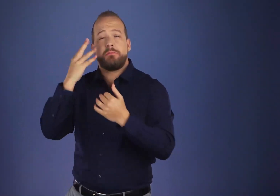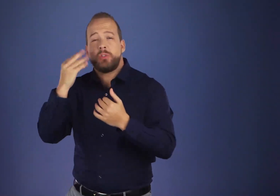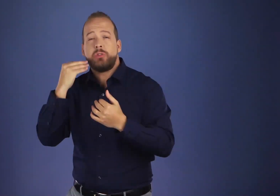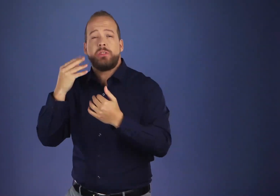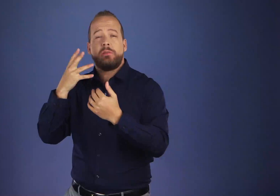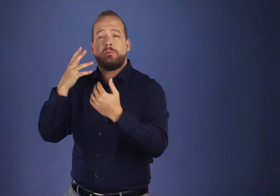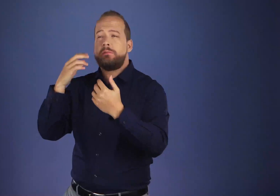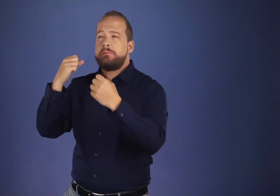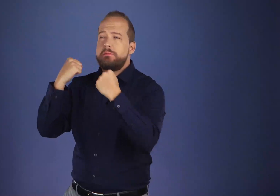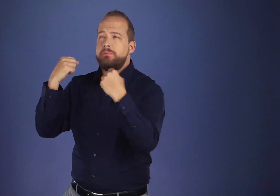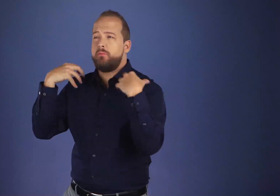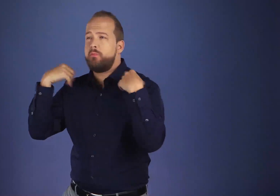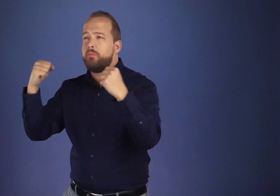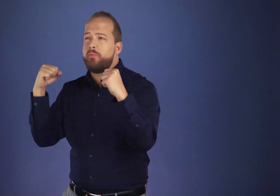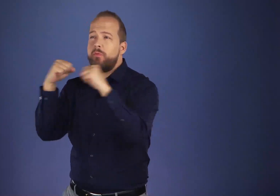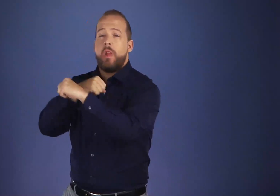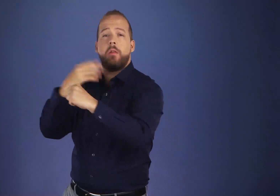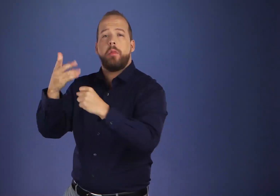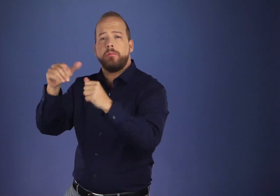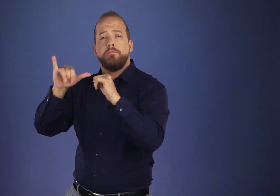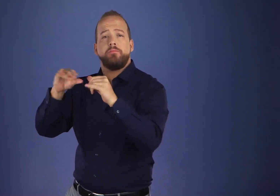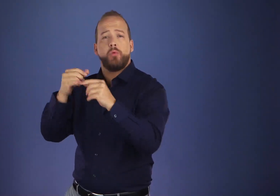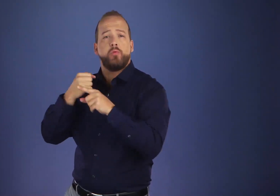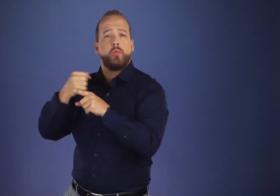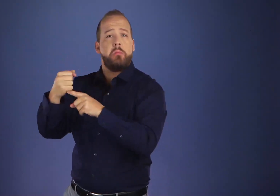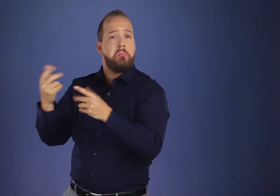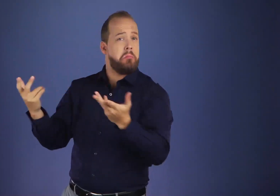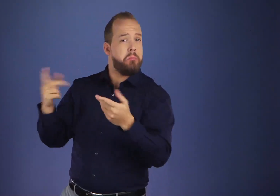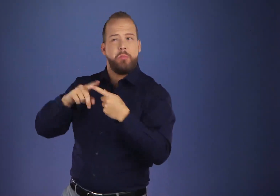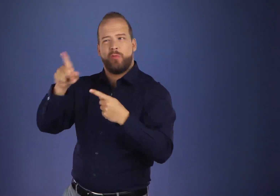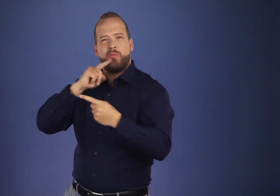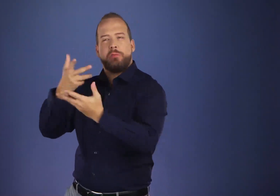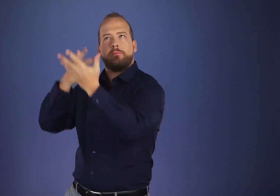They were just as capable of endurance and valor as any other soldiers.